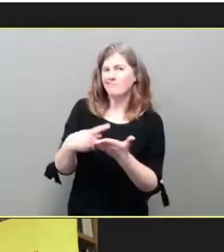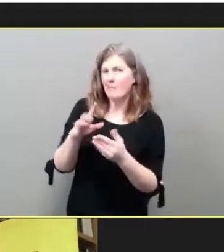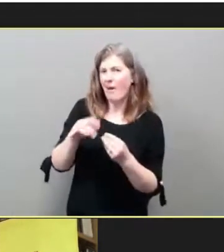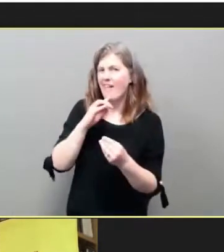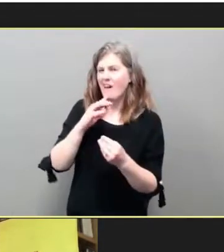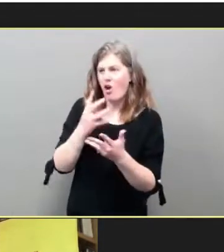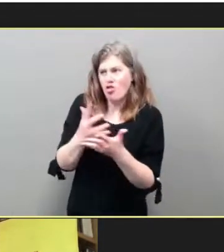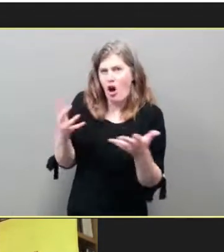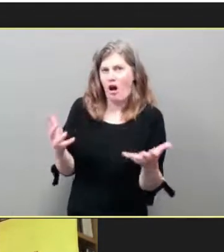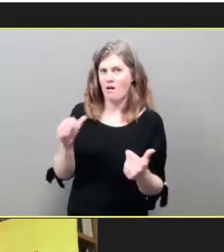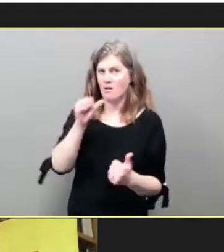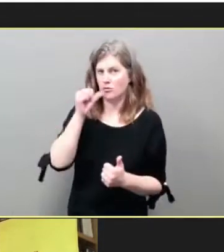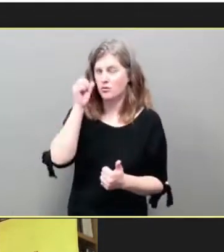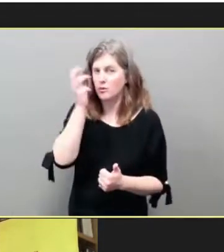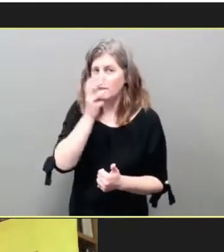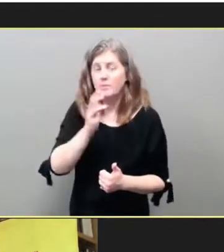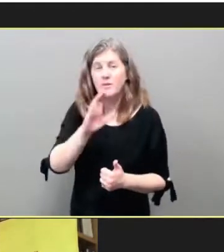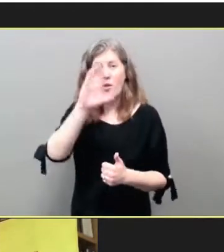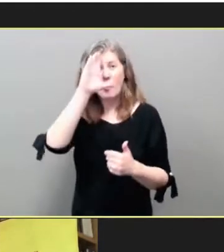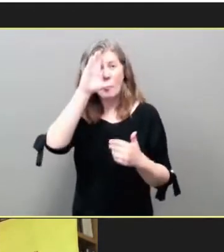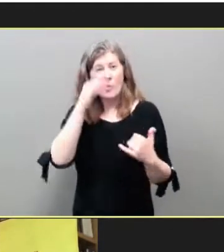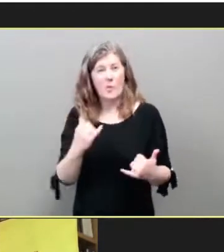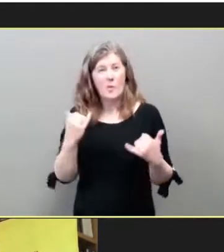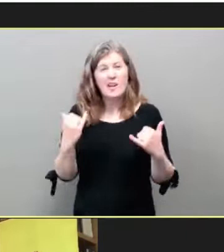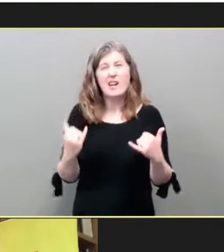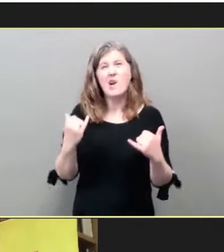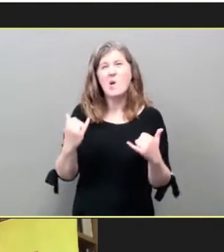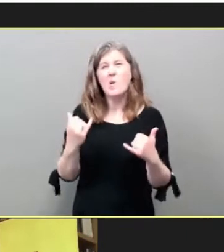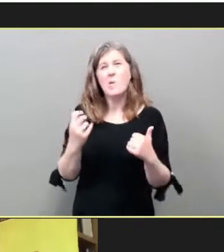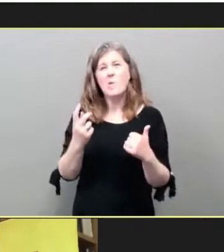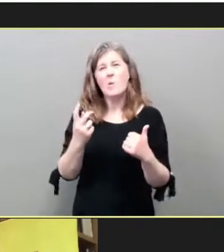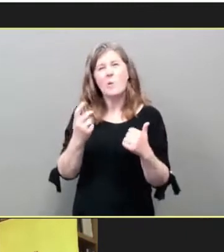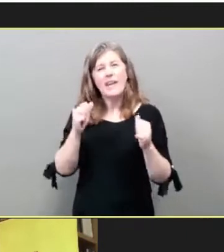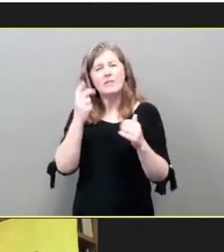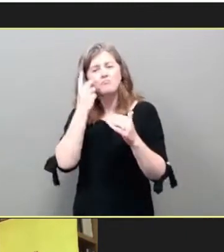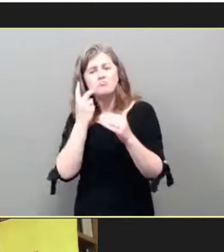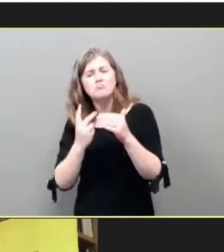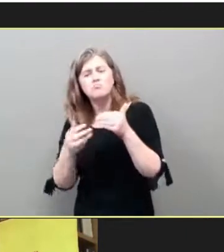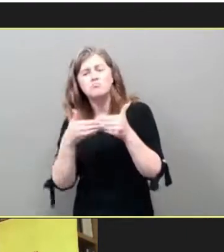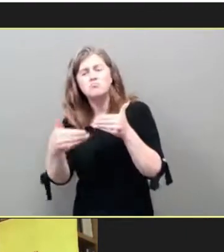right now we only project out accurately about four weeks, but our